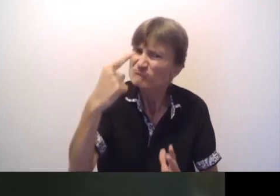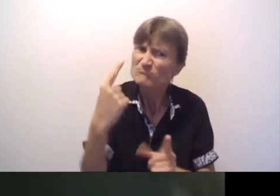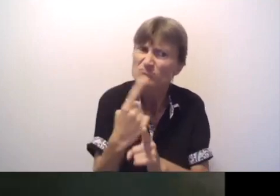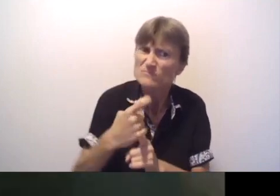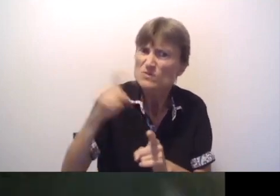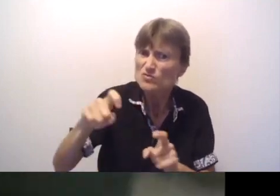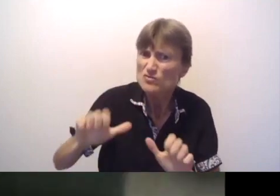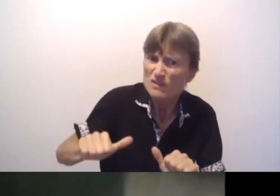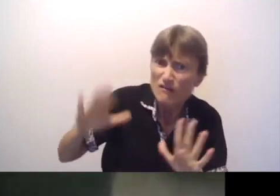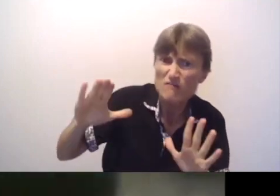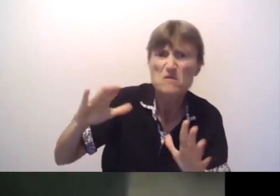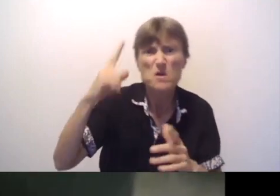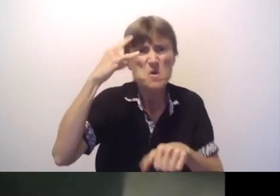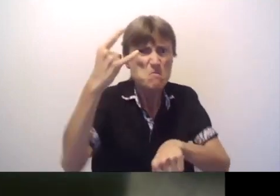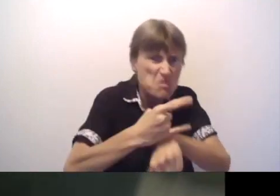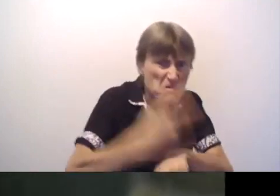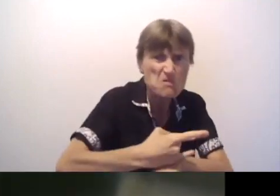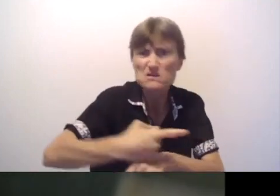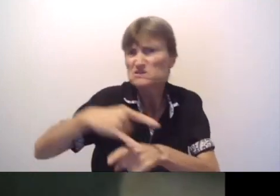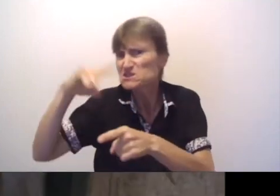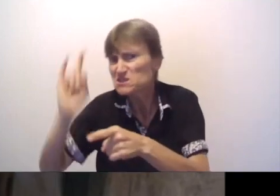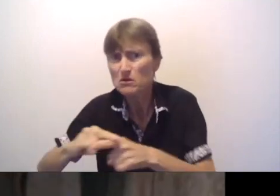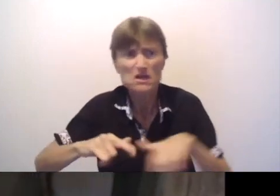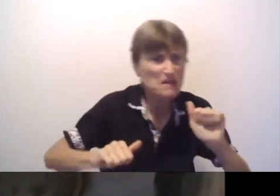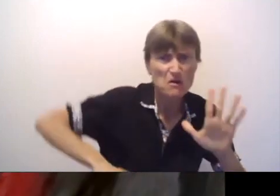booze and give up cigarettes and great on deck if somebody gives me some